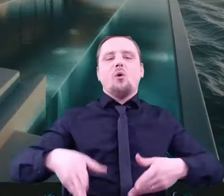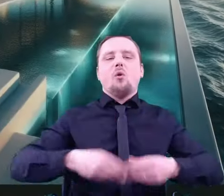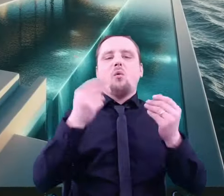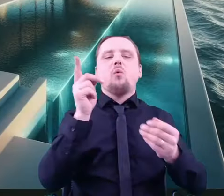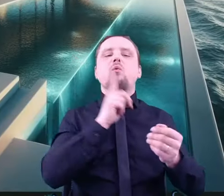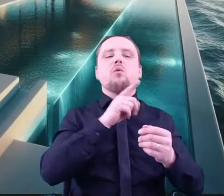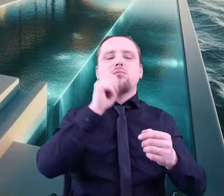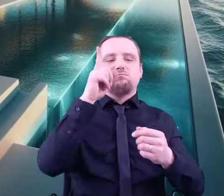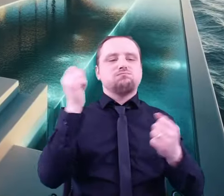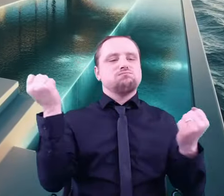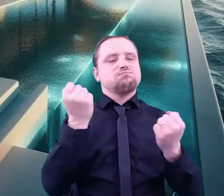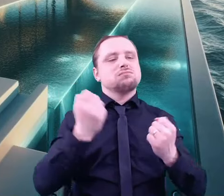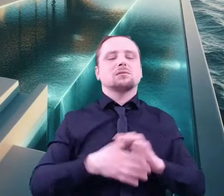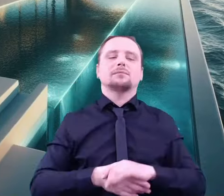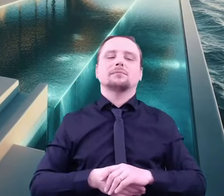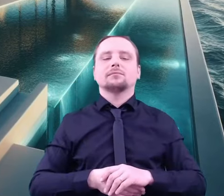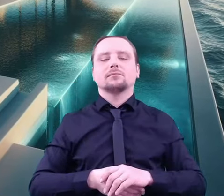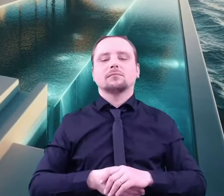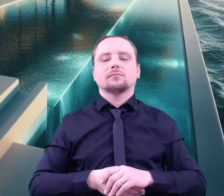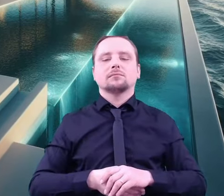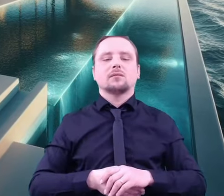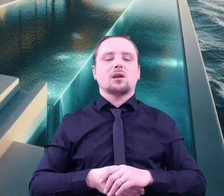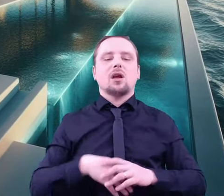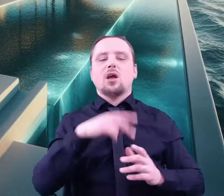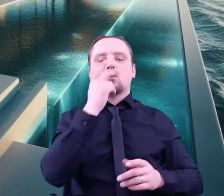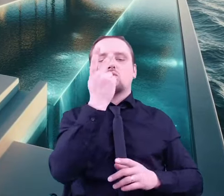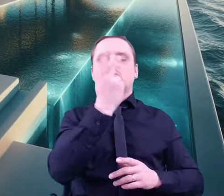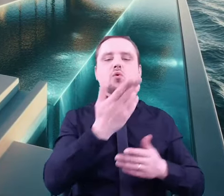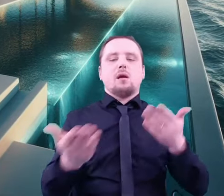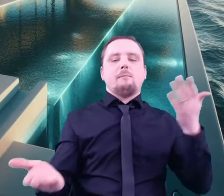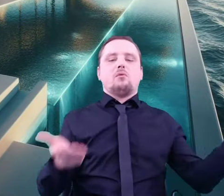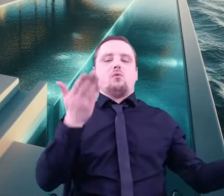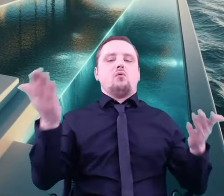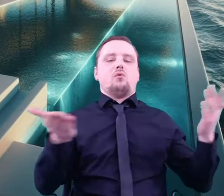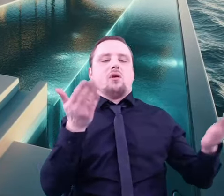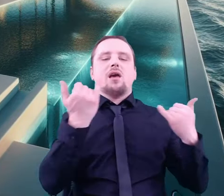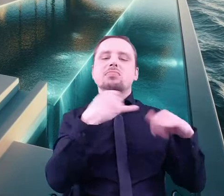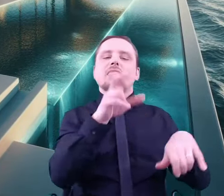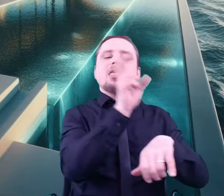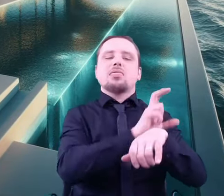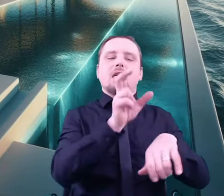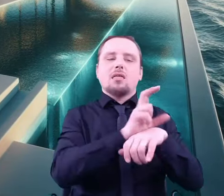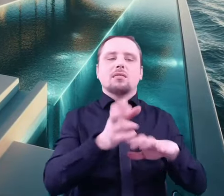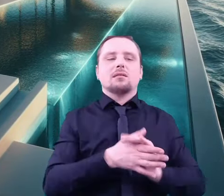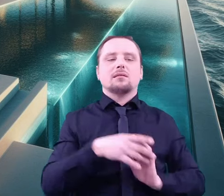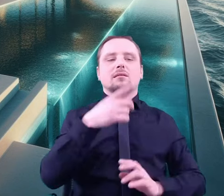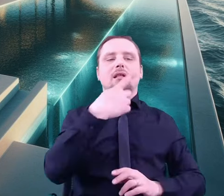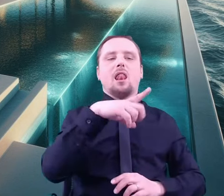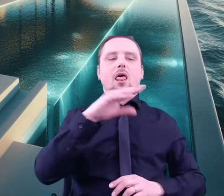Here we can see another comparison prepared with a different tool DALL E-2 and E-3.